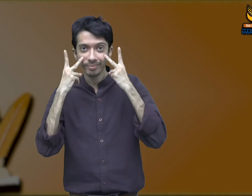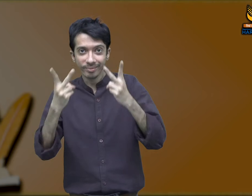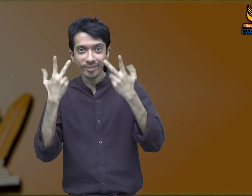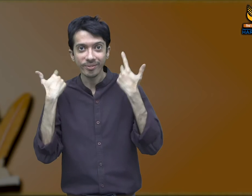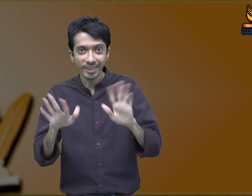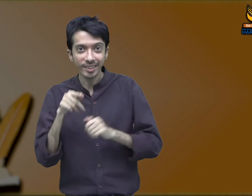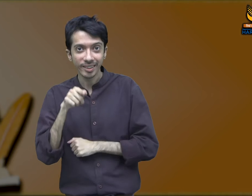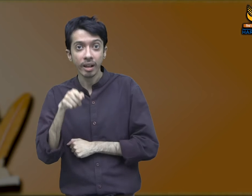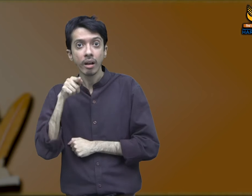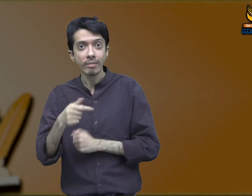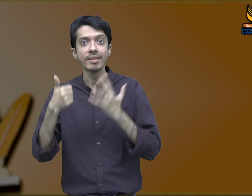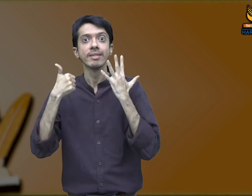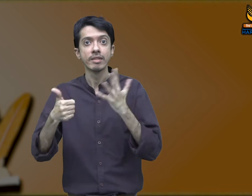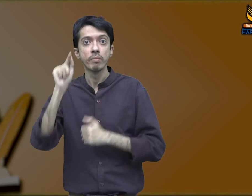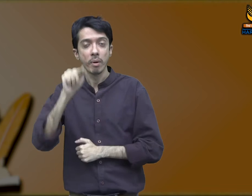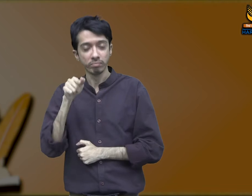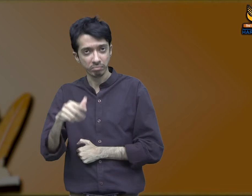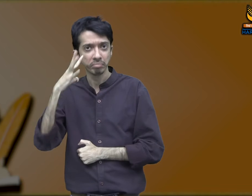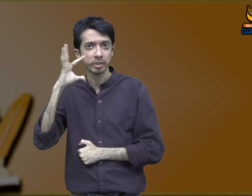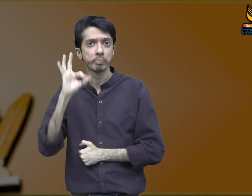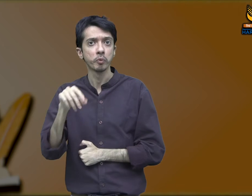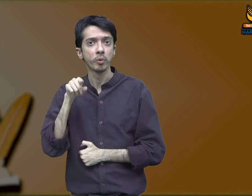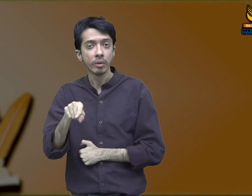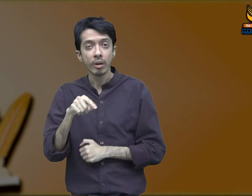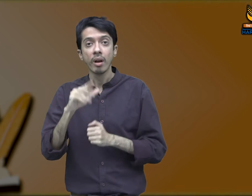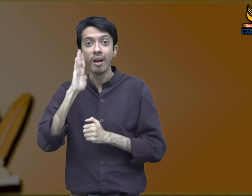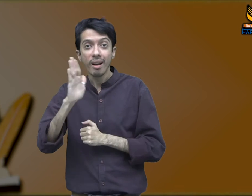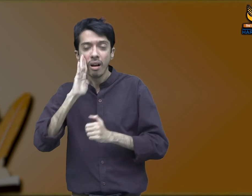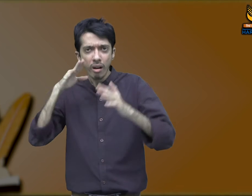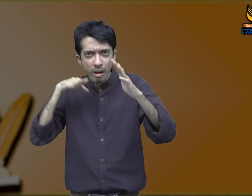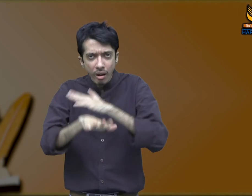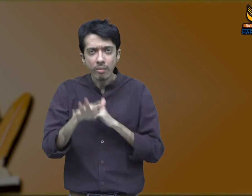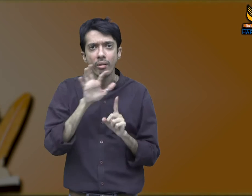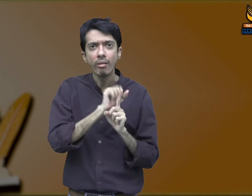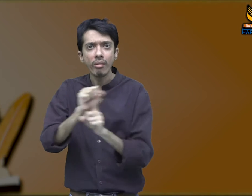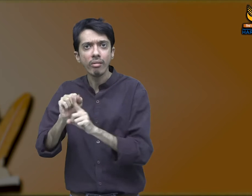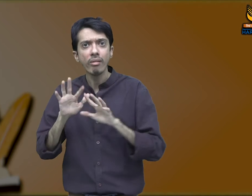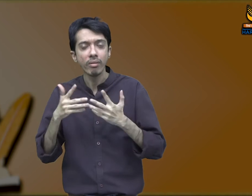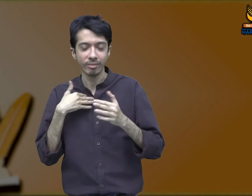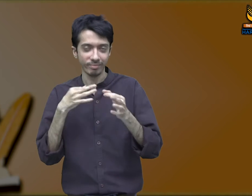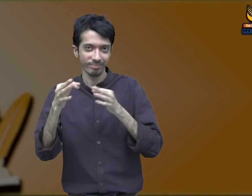Did you see that. These are six common types of poetry. Now, I'll tell you about this.